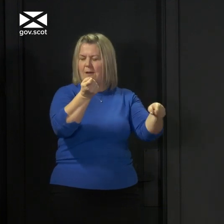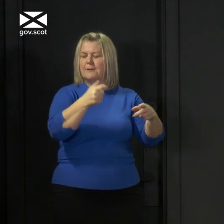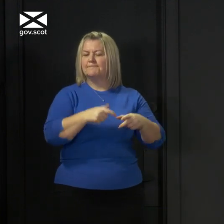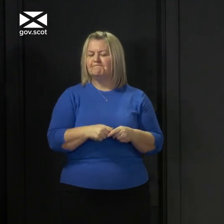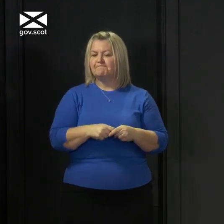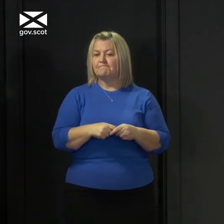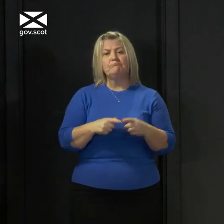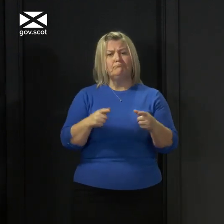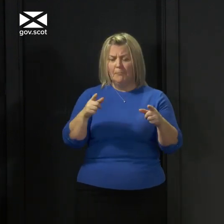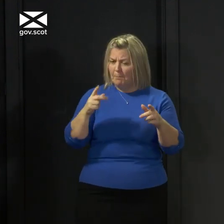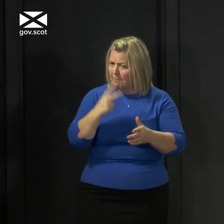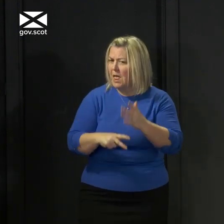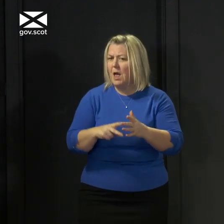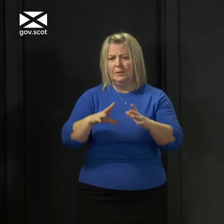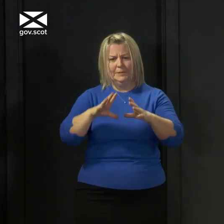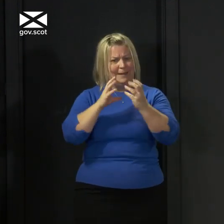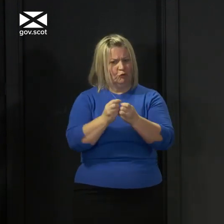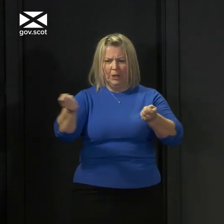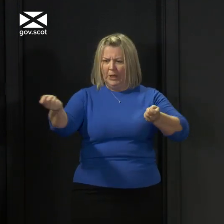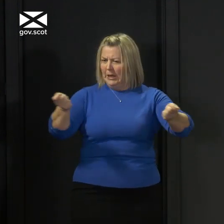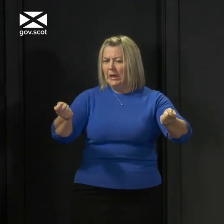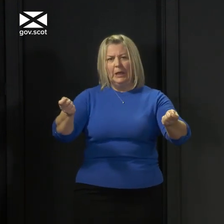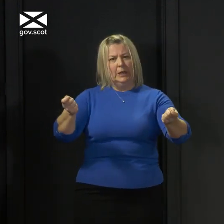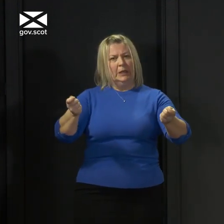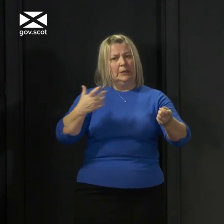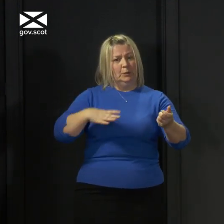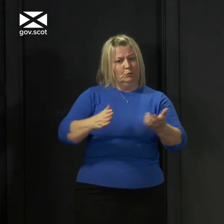Scottish government but all of our partners are doing all the things that